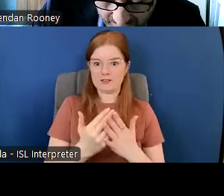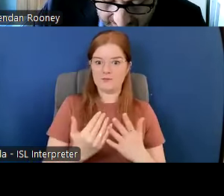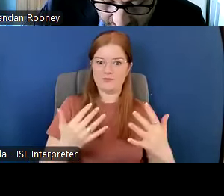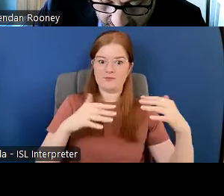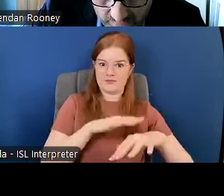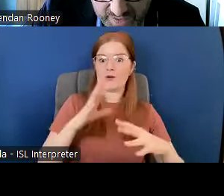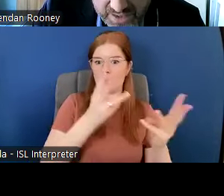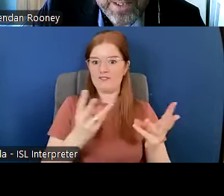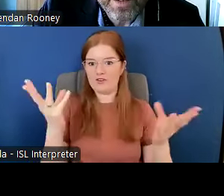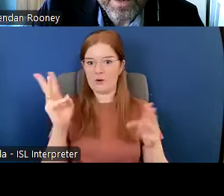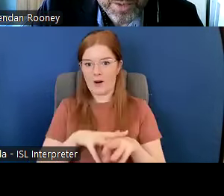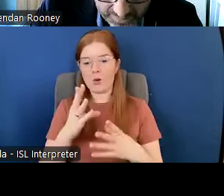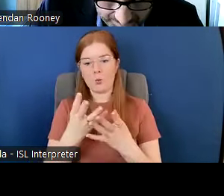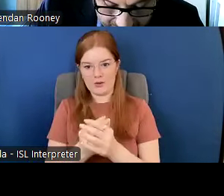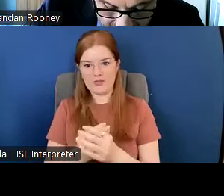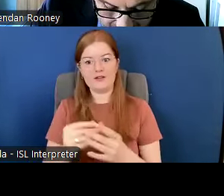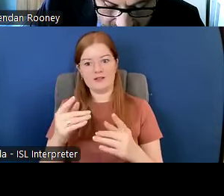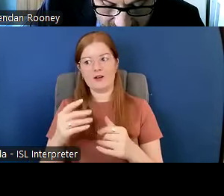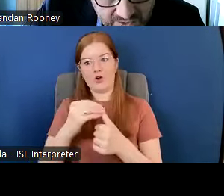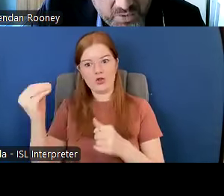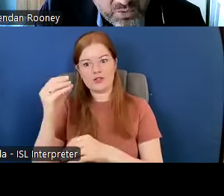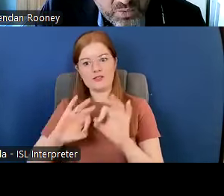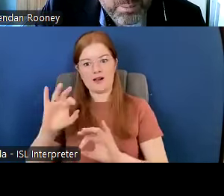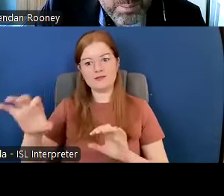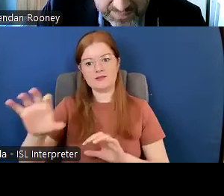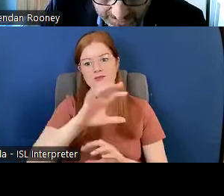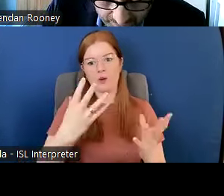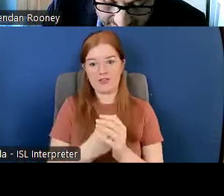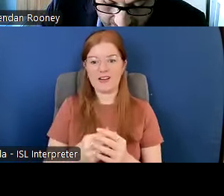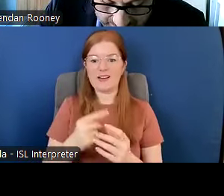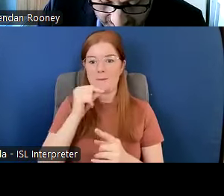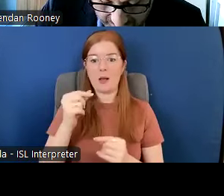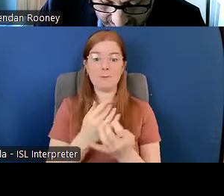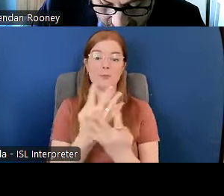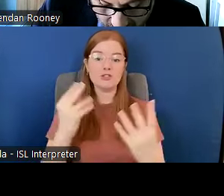interacting with those adjacent to them. These so-called multi-voice compositions